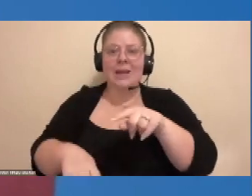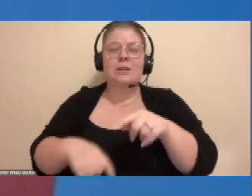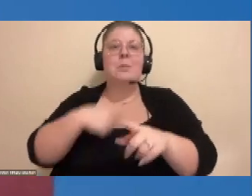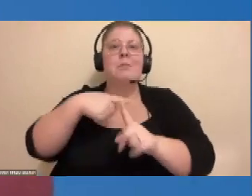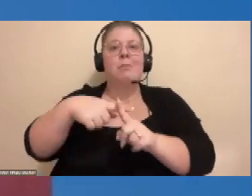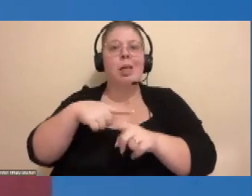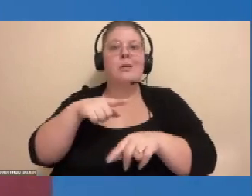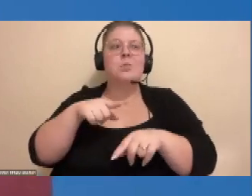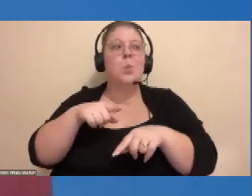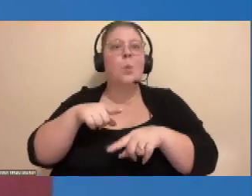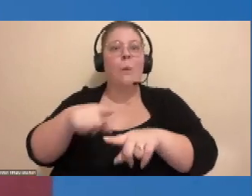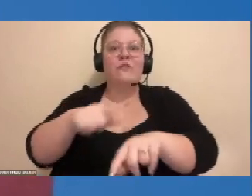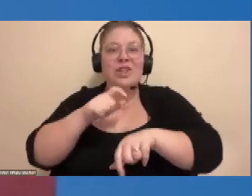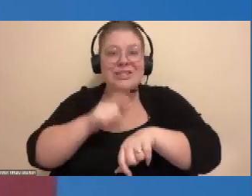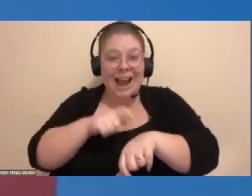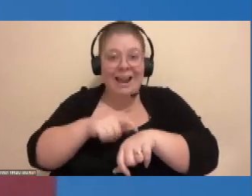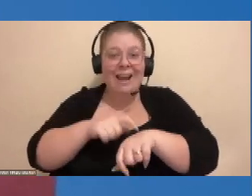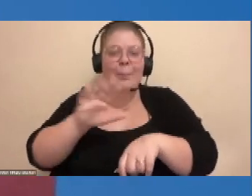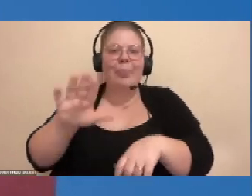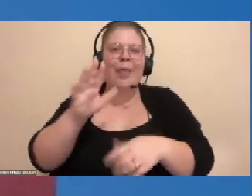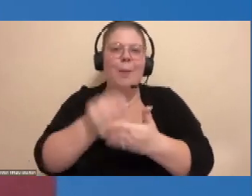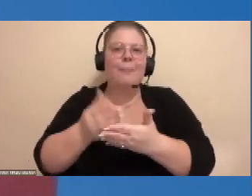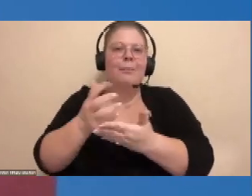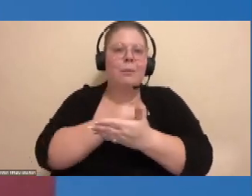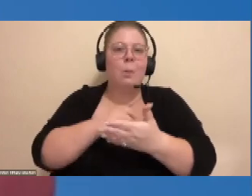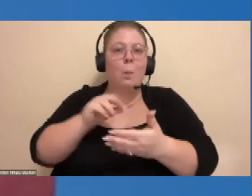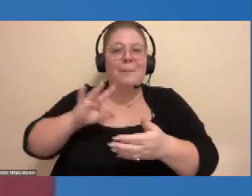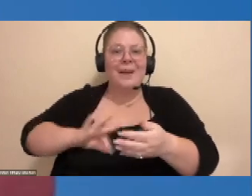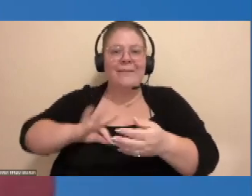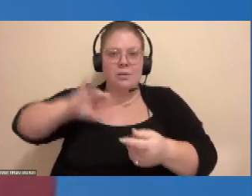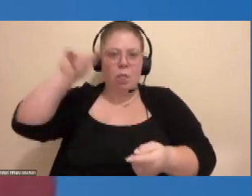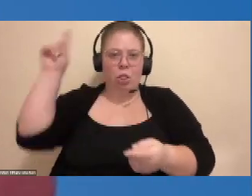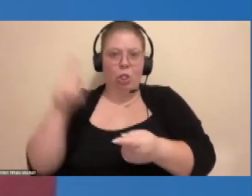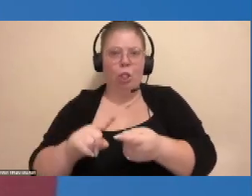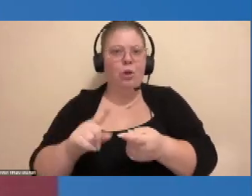Making them more likely to age in poverty and into poverty.